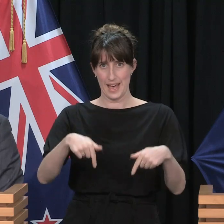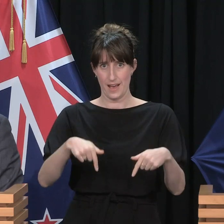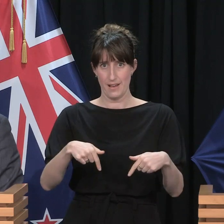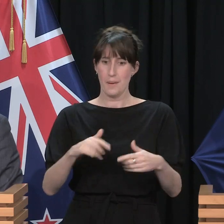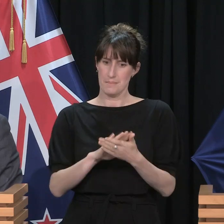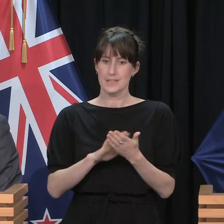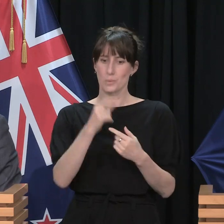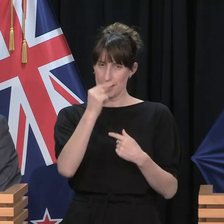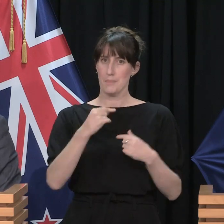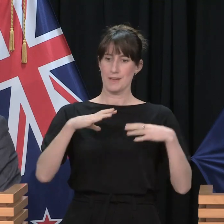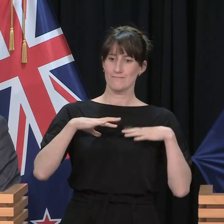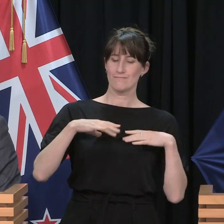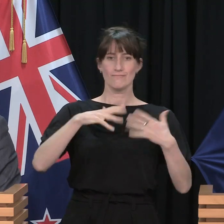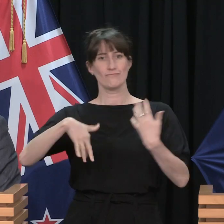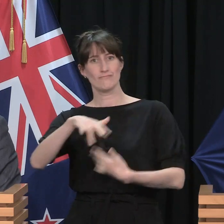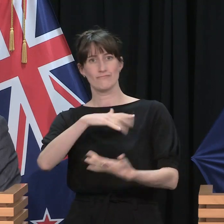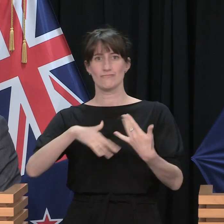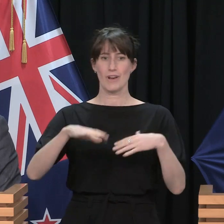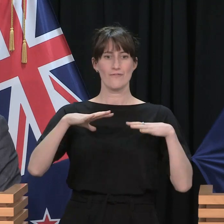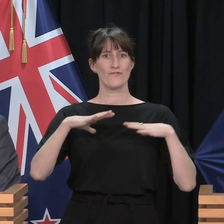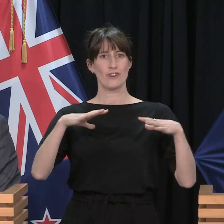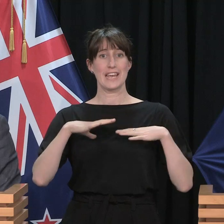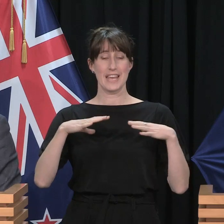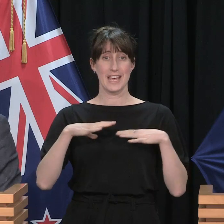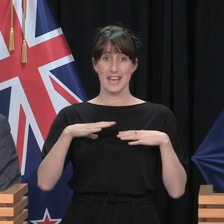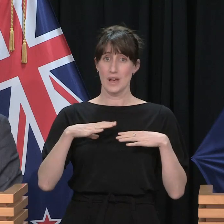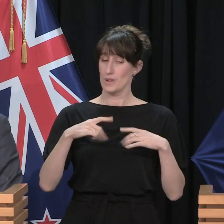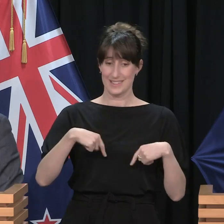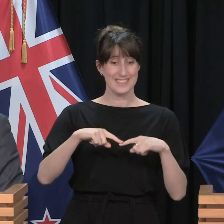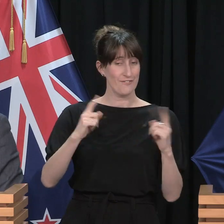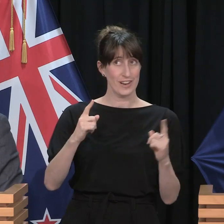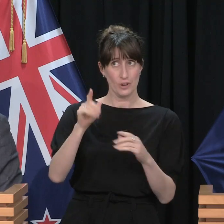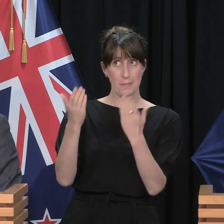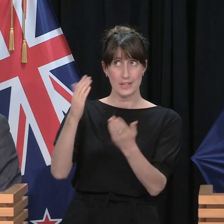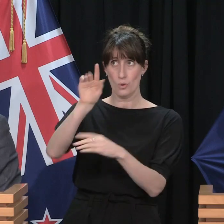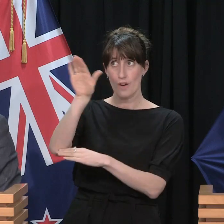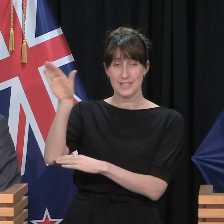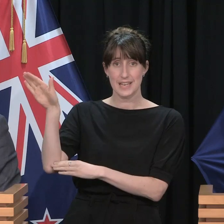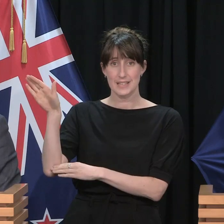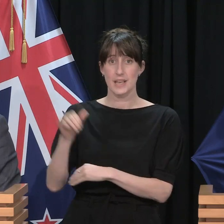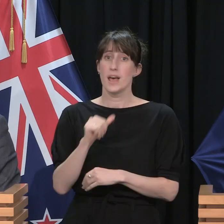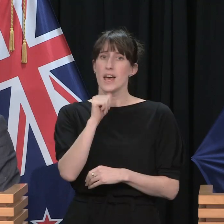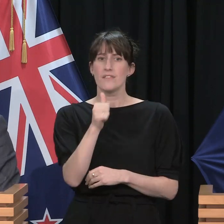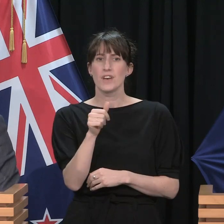openness and the freedom that we have all come to enjoy, which is setting us apart from